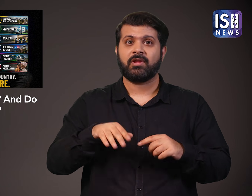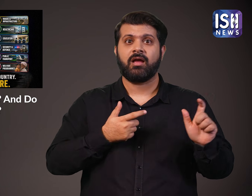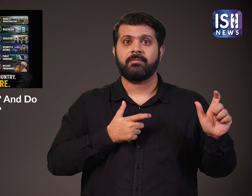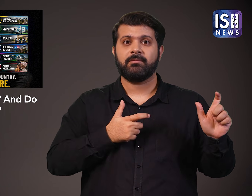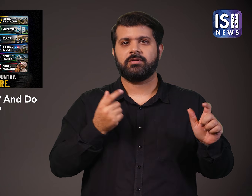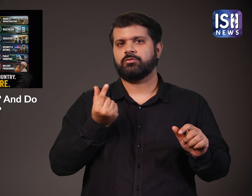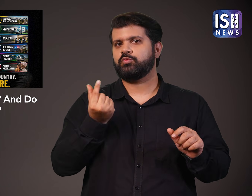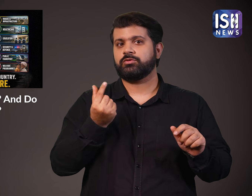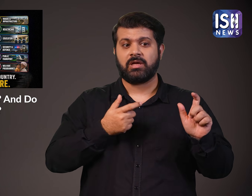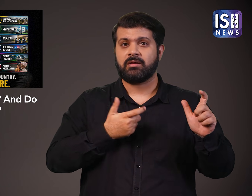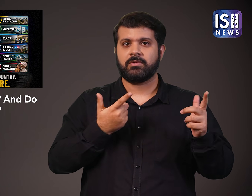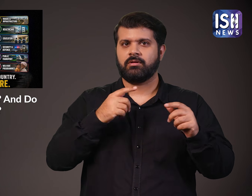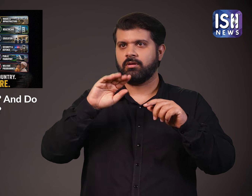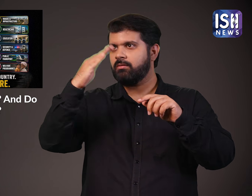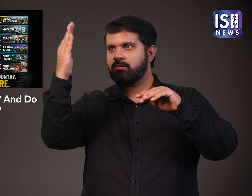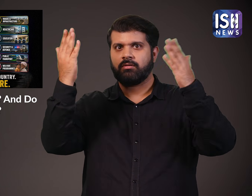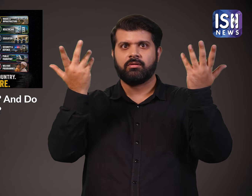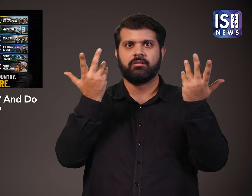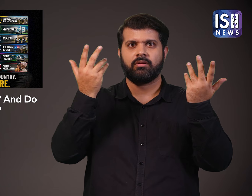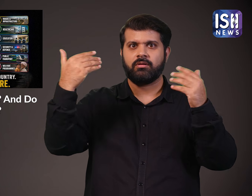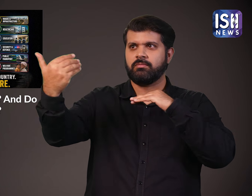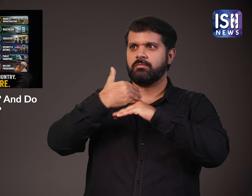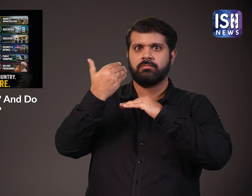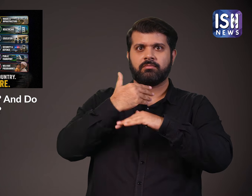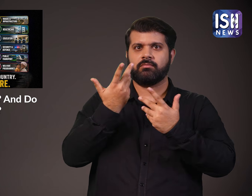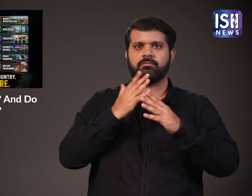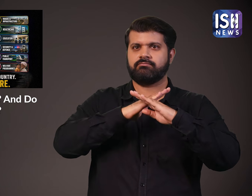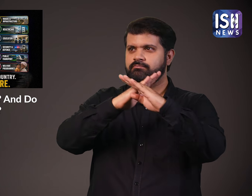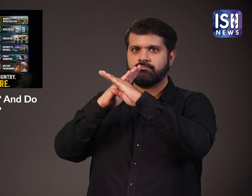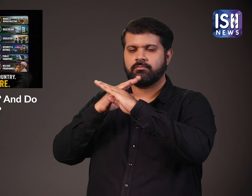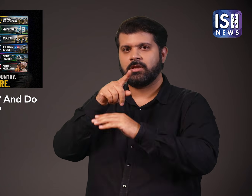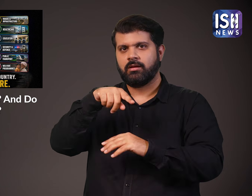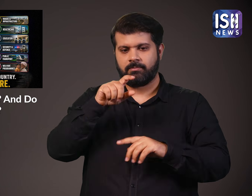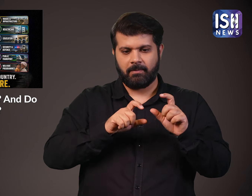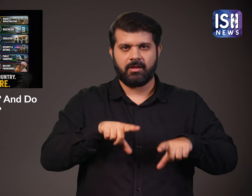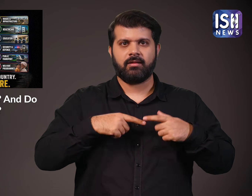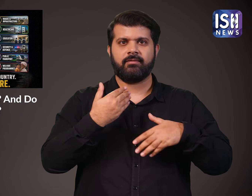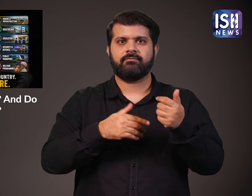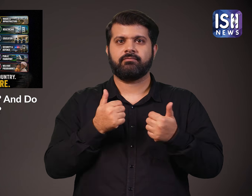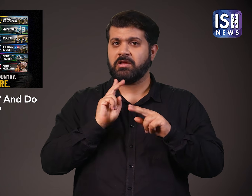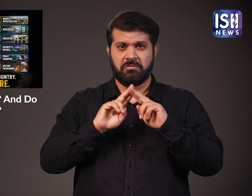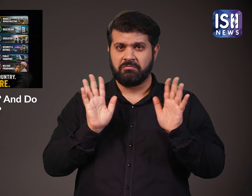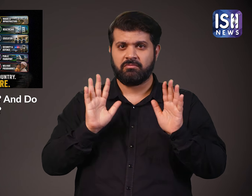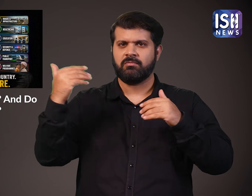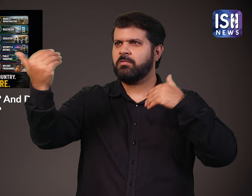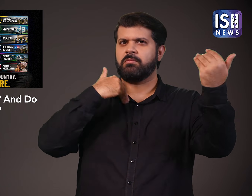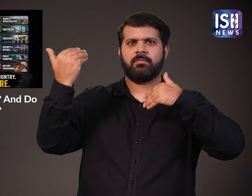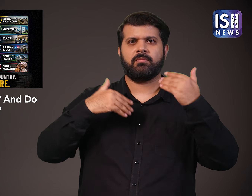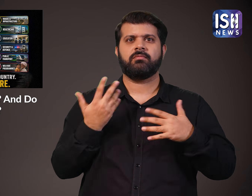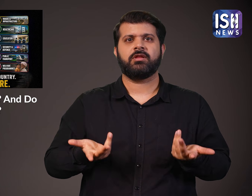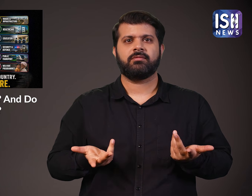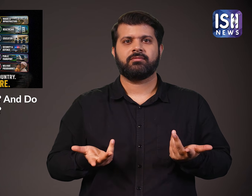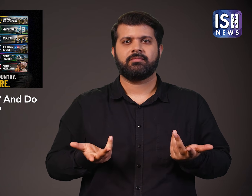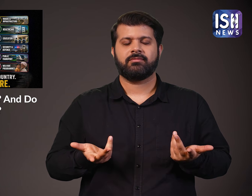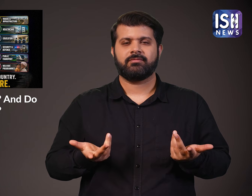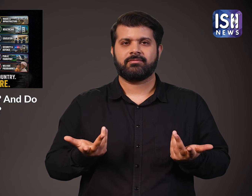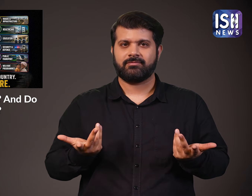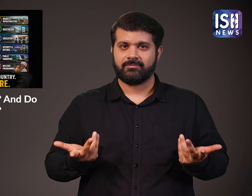When the armed forces protect the country’s borders, everyone benefits.